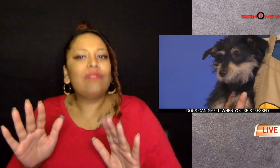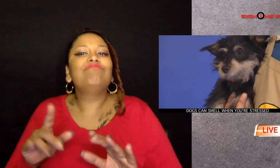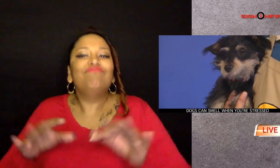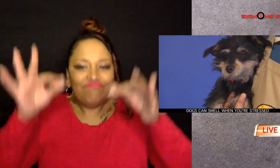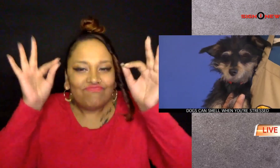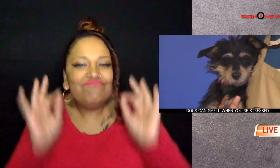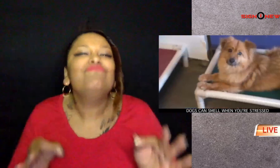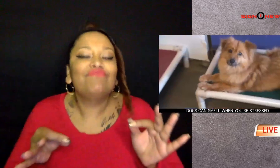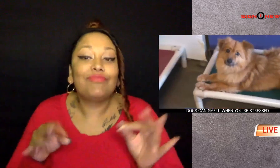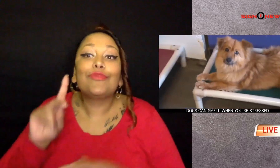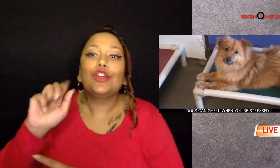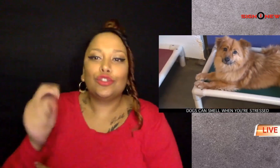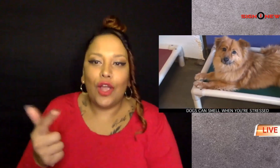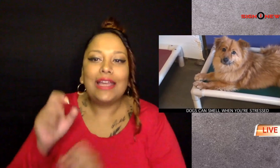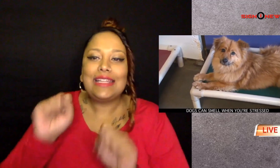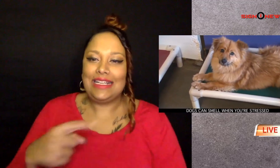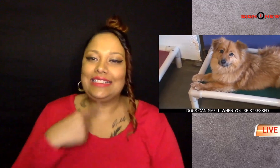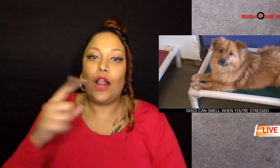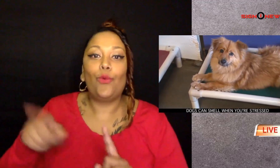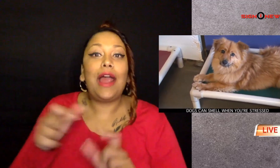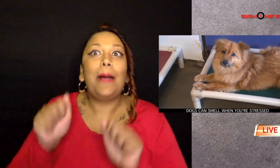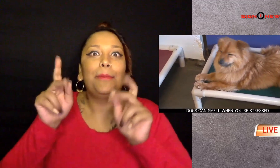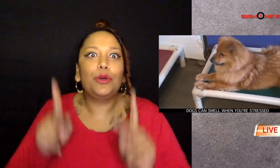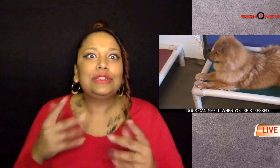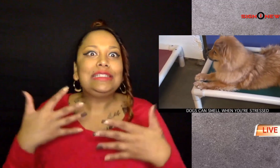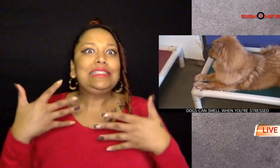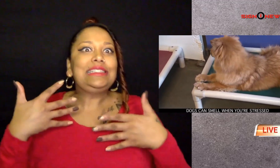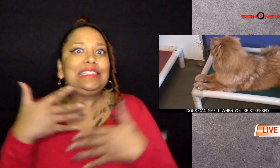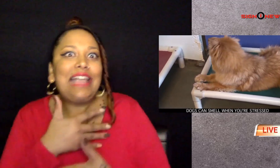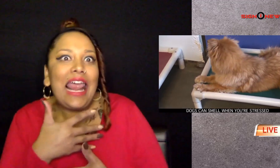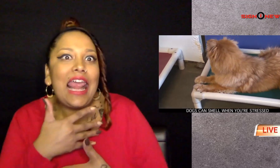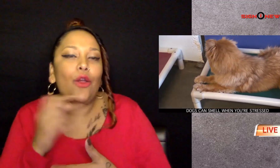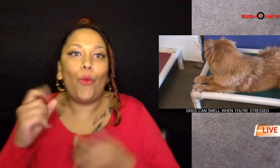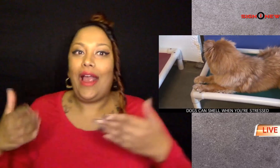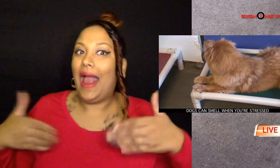previous studies of already confirmed dogs can tell when a person is scared or happy